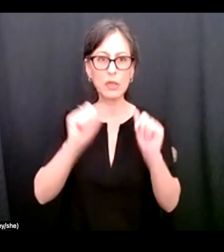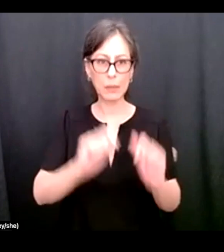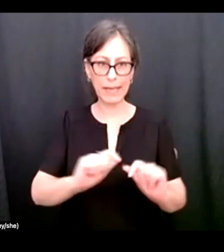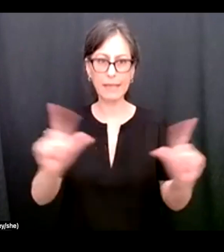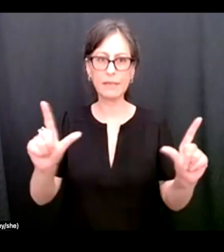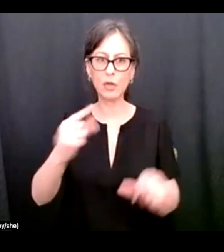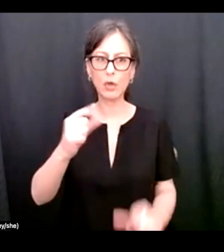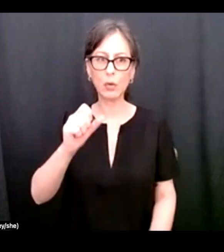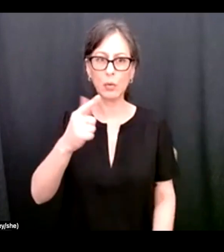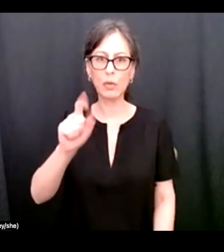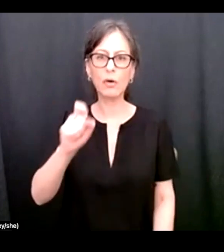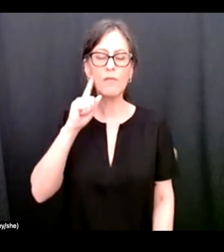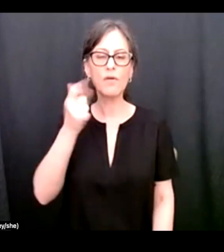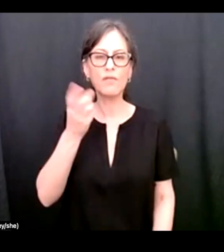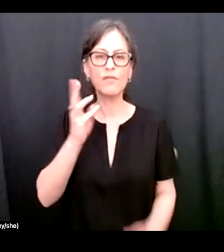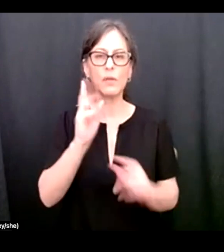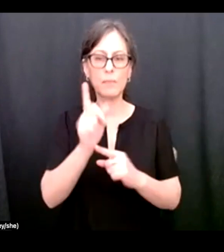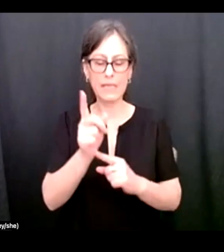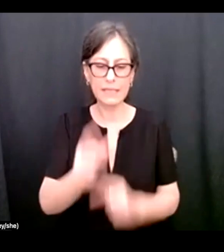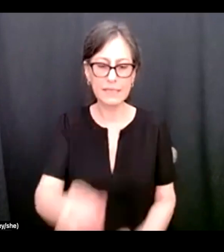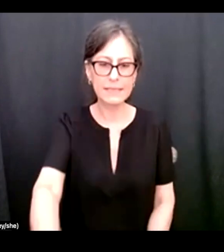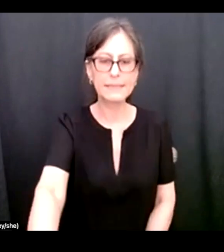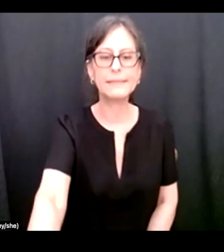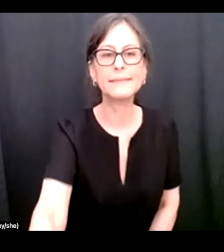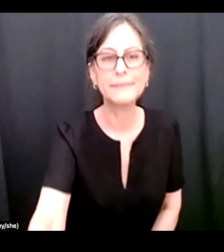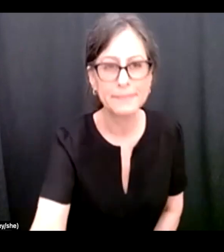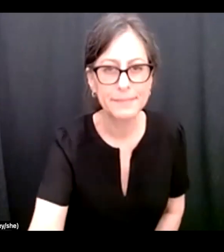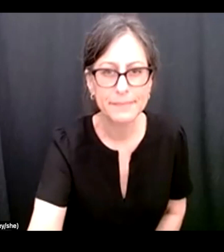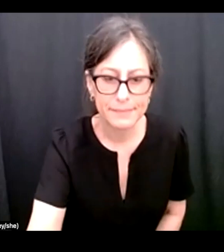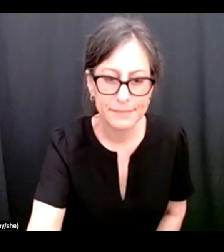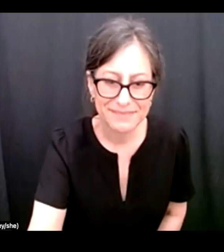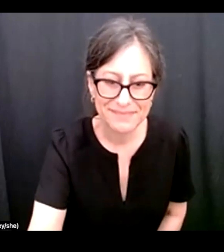that's just for a few minutes from now. So you can get you know, I don't know folks, you know,